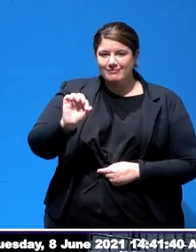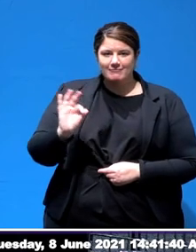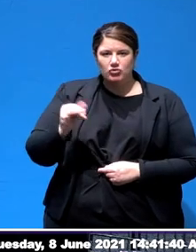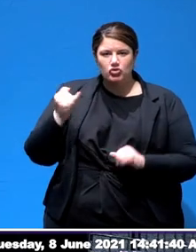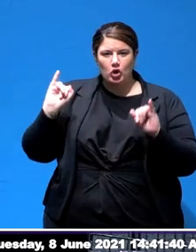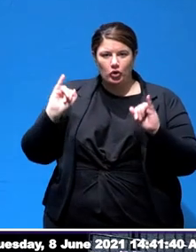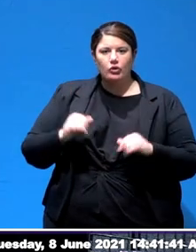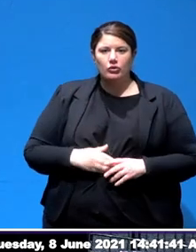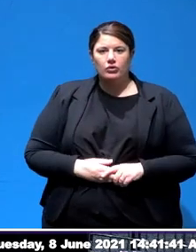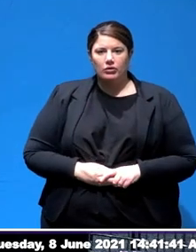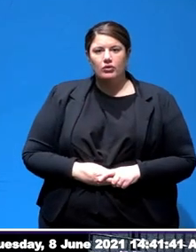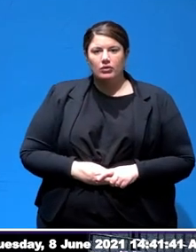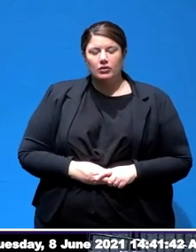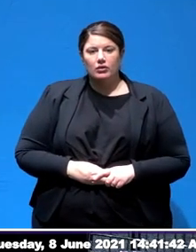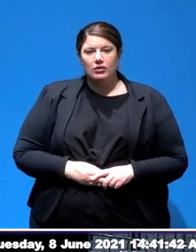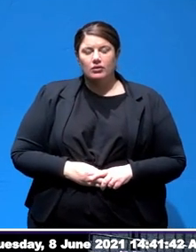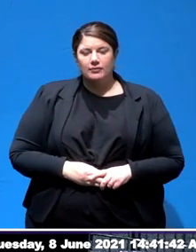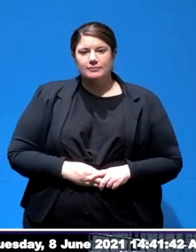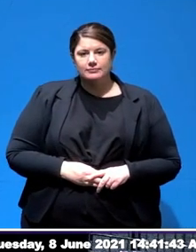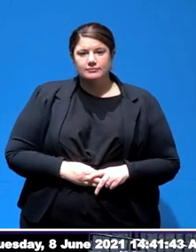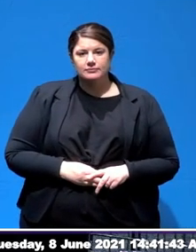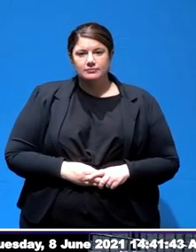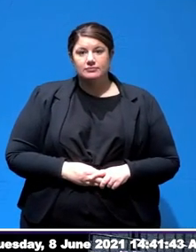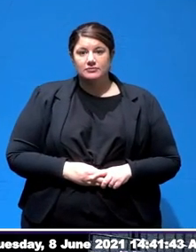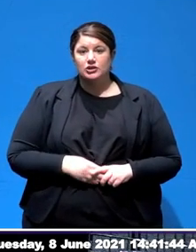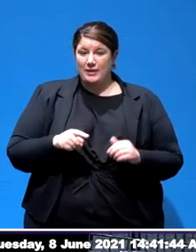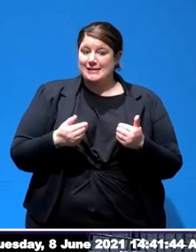This is an aside from the incidents that we have just been talking about.